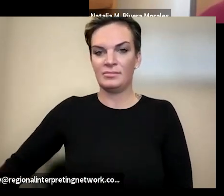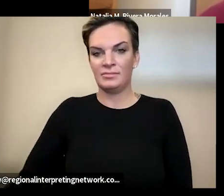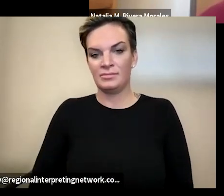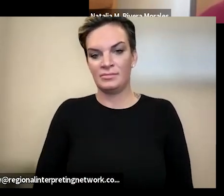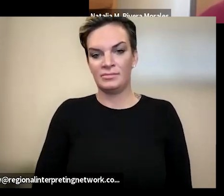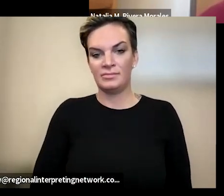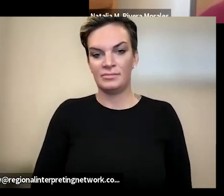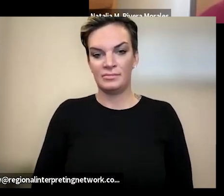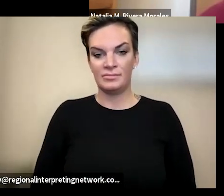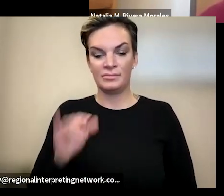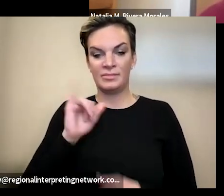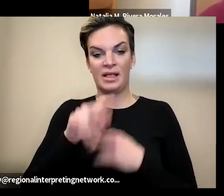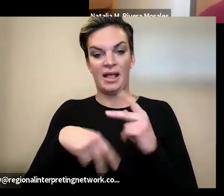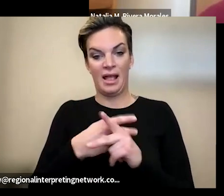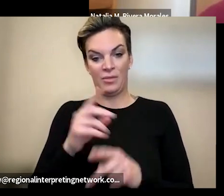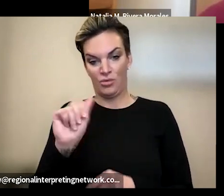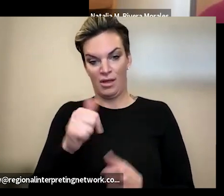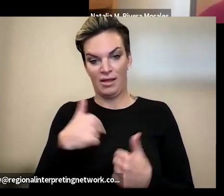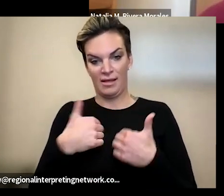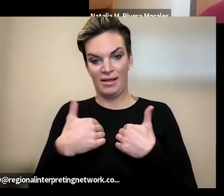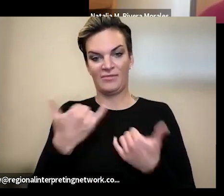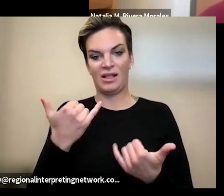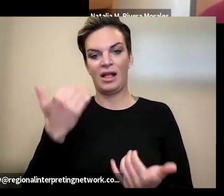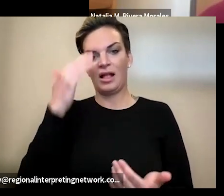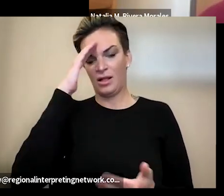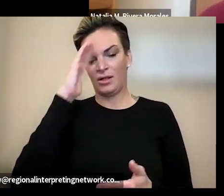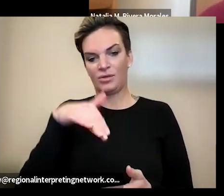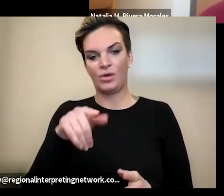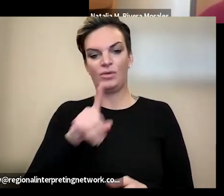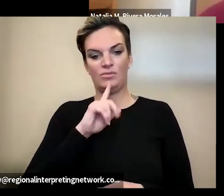The kind of arthritis I happened to have, I know now, was aggressive to the point where I would have